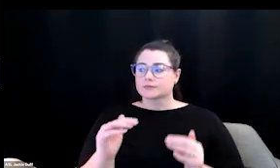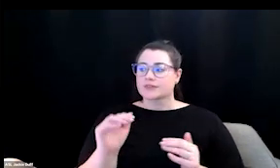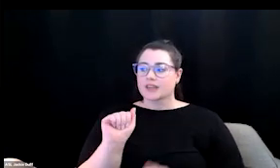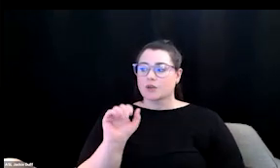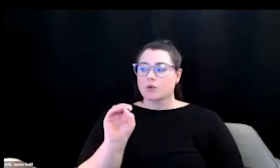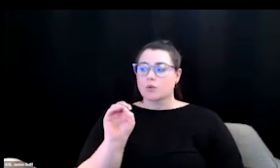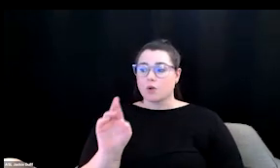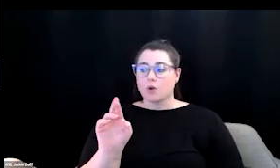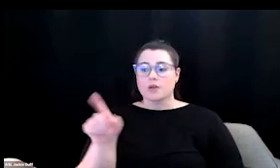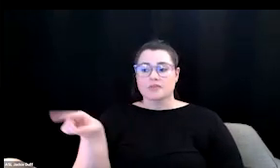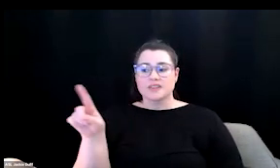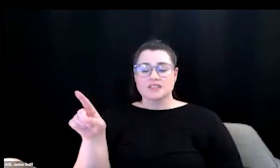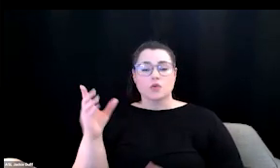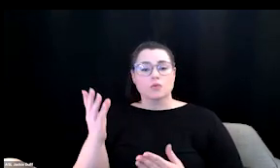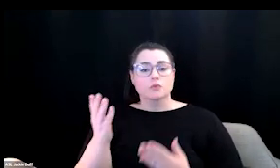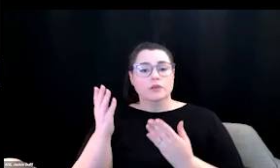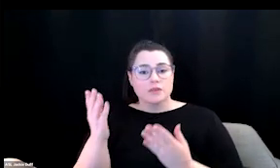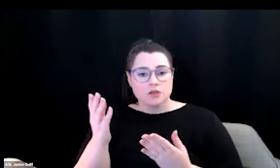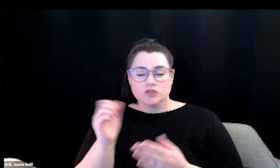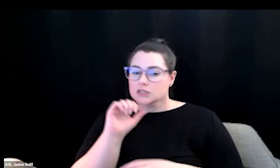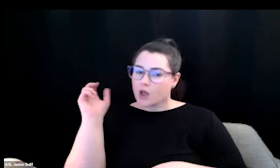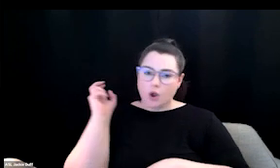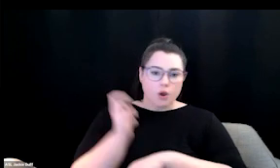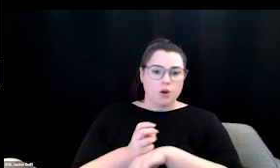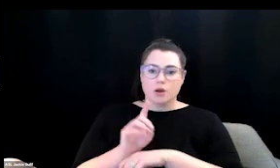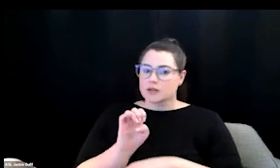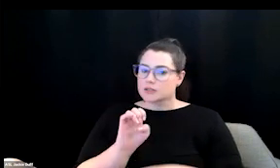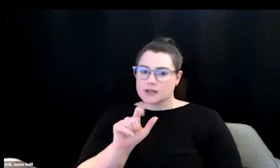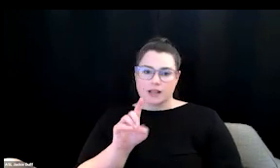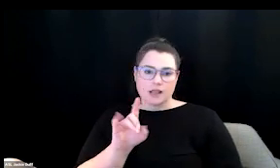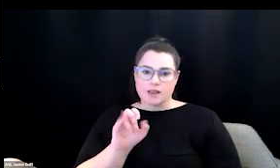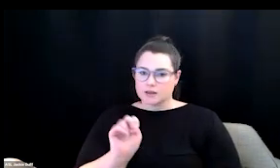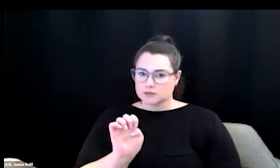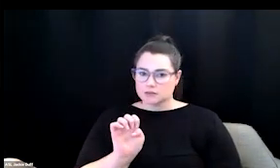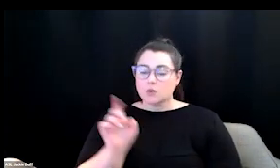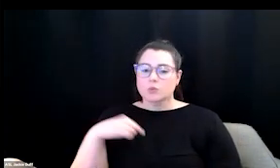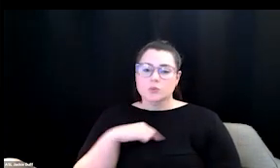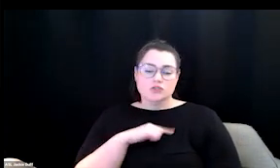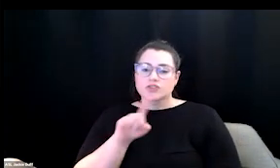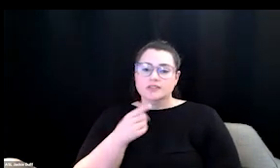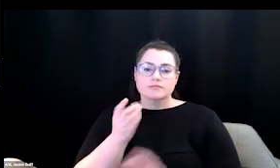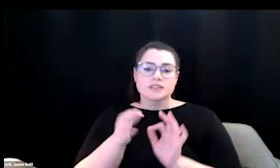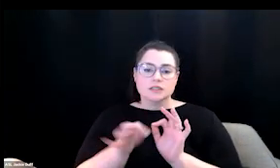These are not hard deadlines. But these are things that we recommend. So please take note of this.